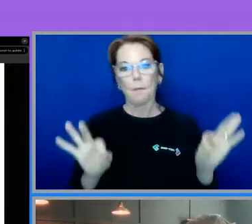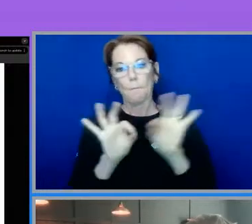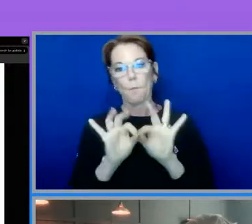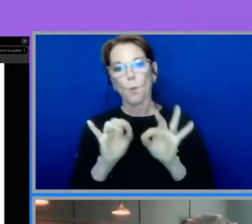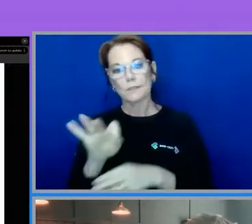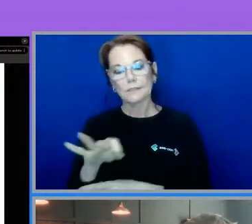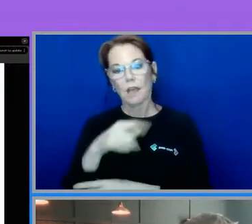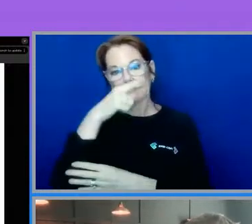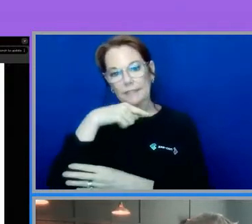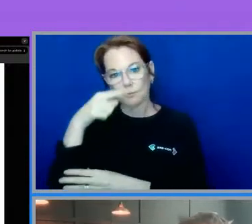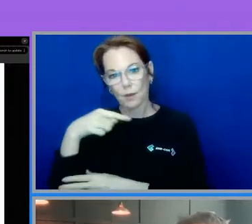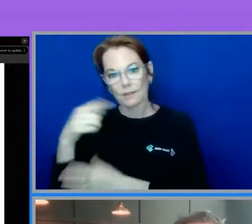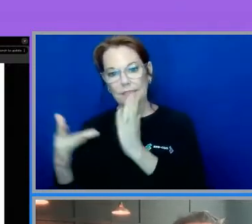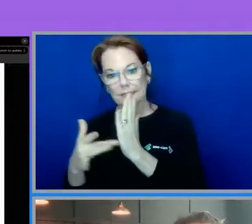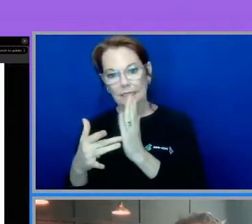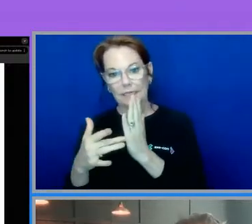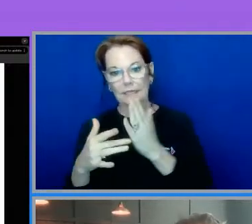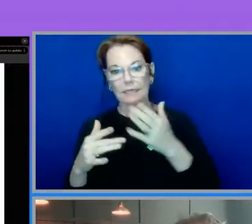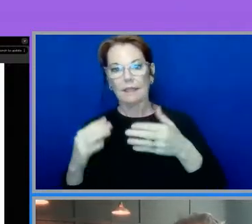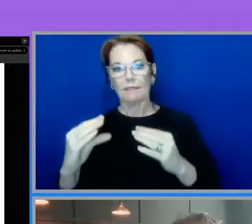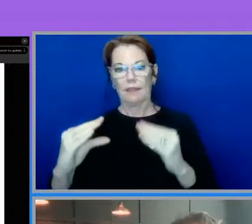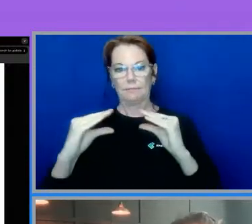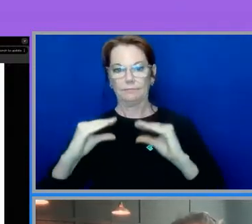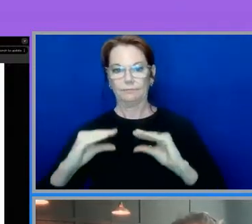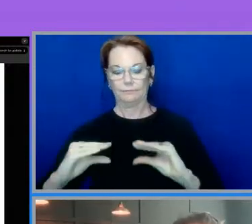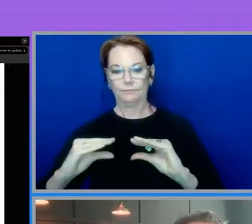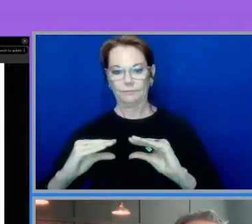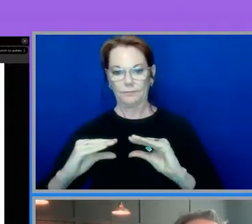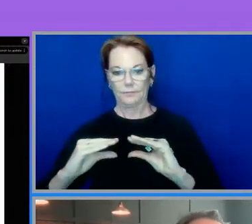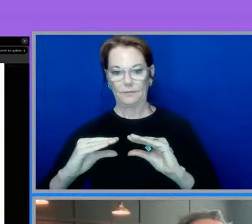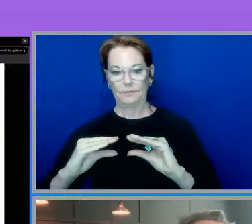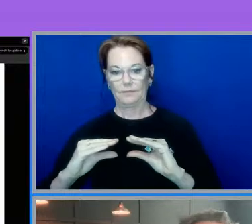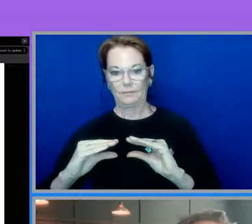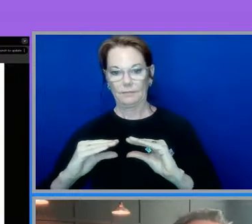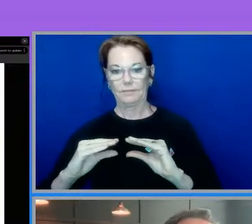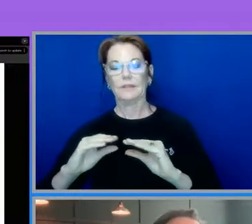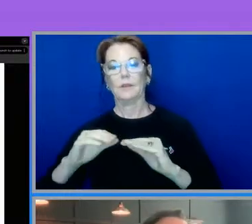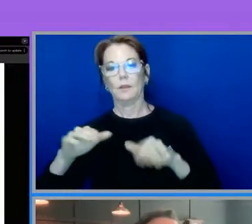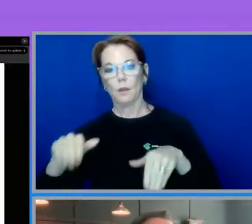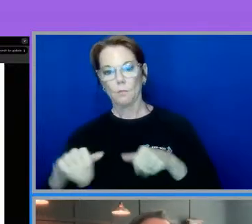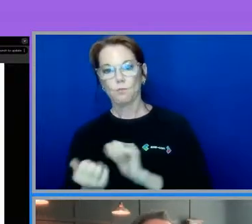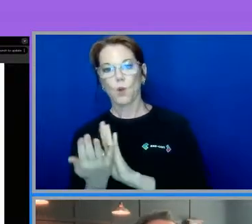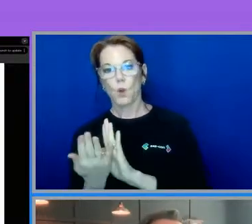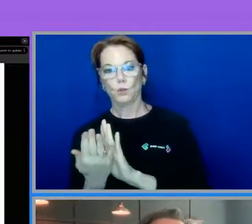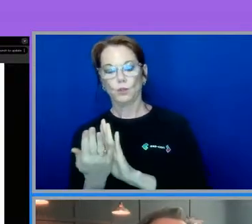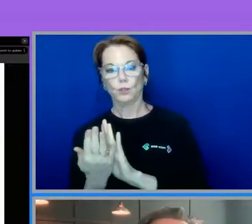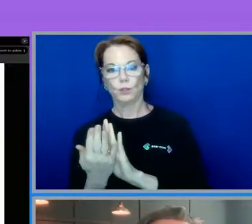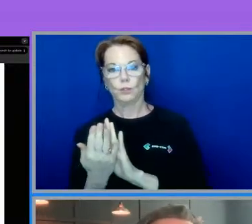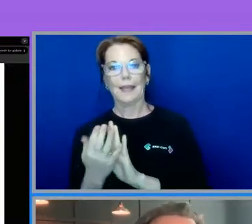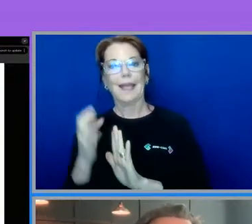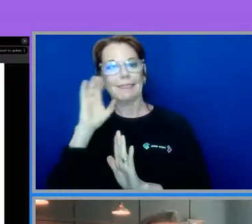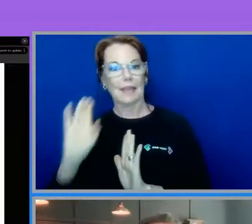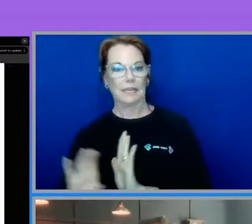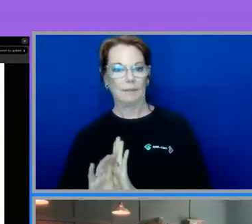technique, followed by that sub copy of a step by step approach to brushing your teeth. Then the image. Even though the image is